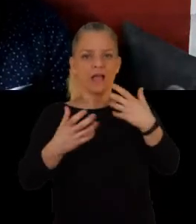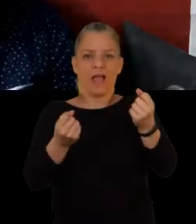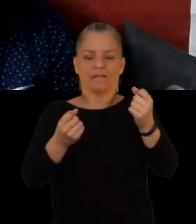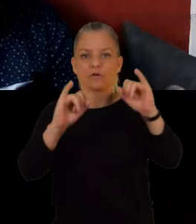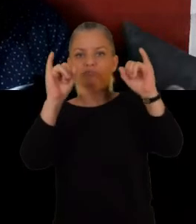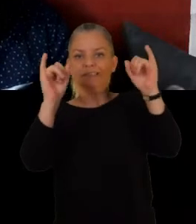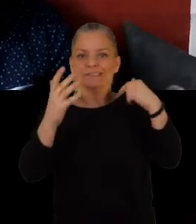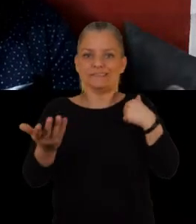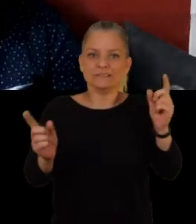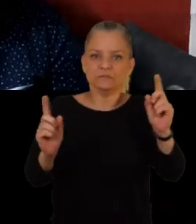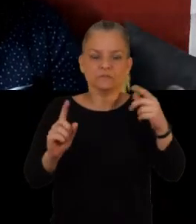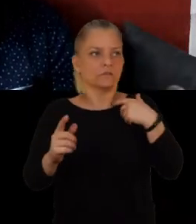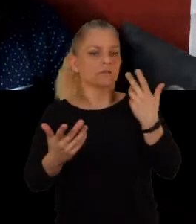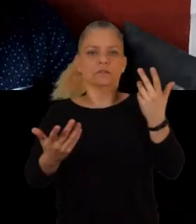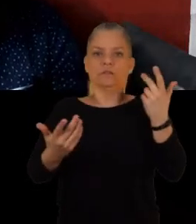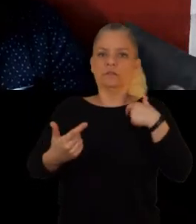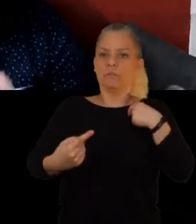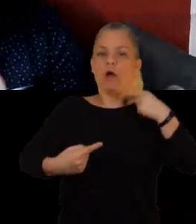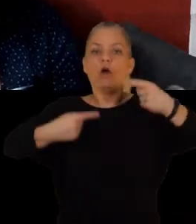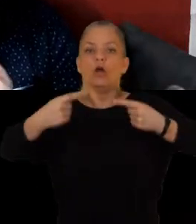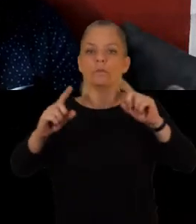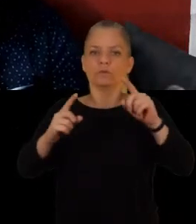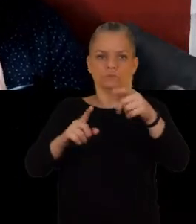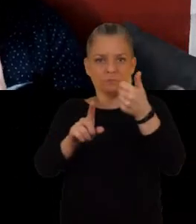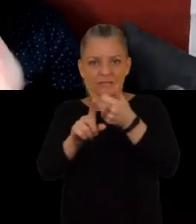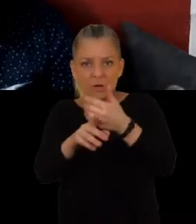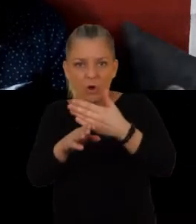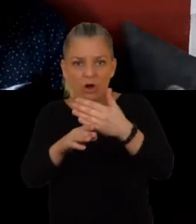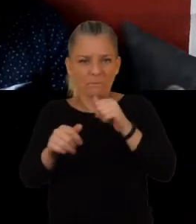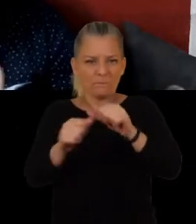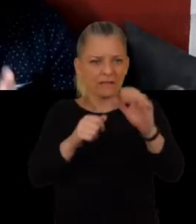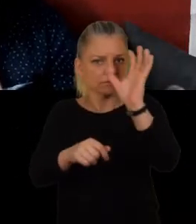realistically when you're in crisis i still think there's an argument about our peer support workers